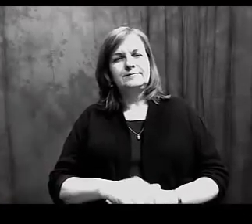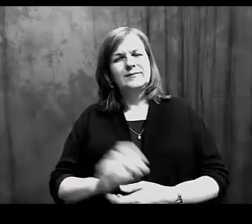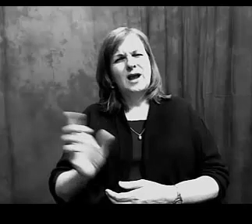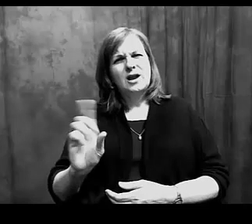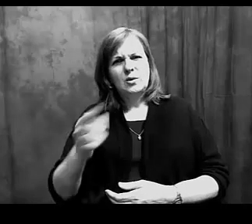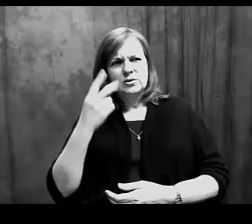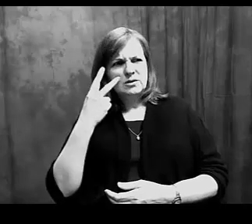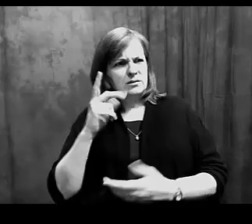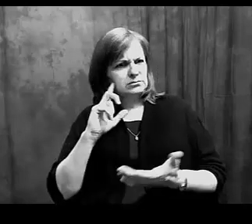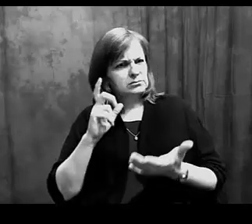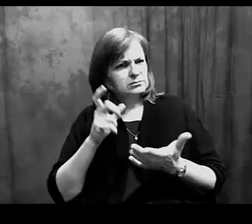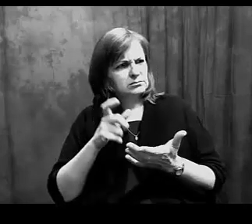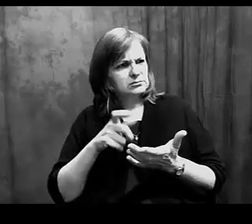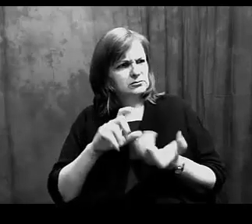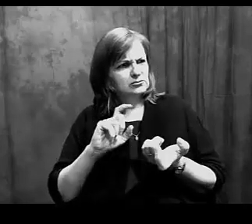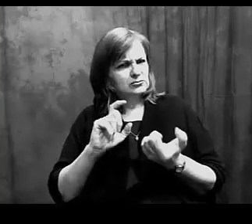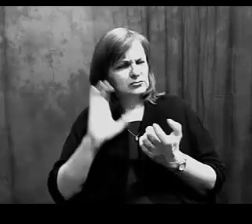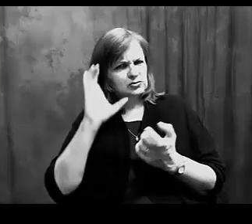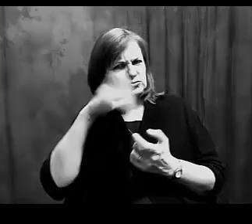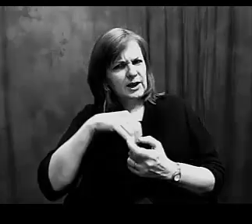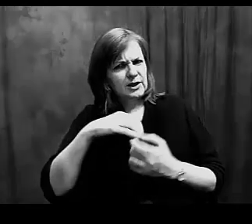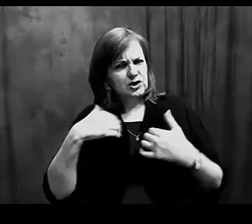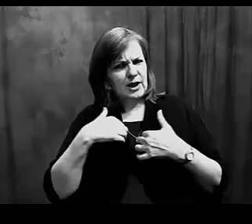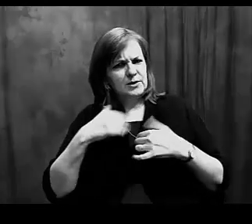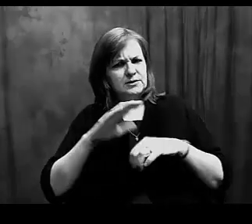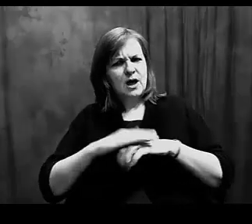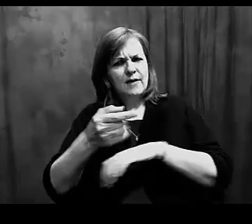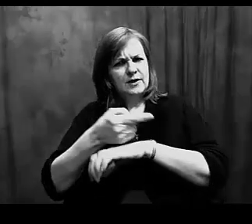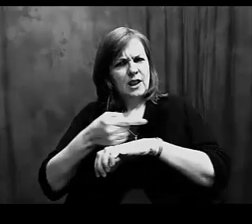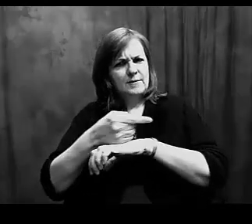so he saw of course all kinds of strange things on the Galapagos